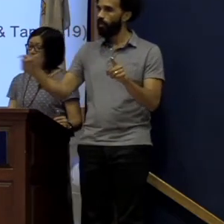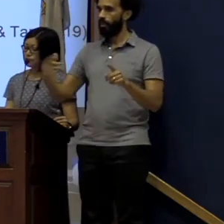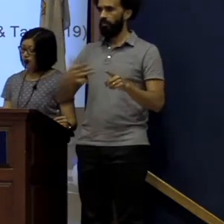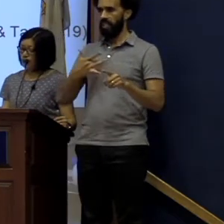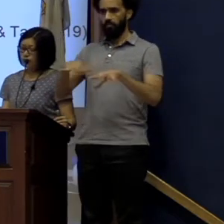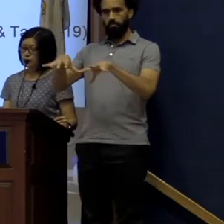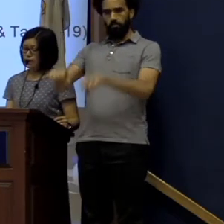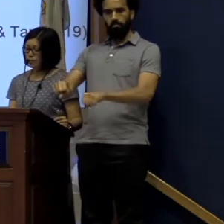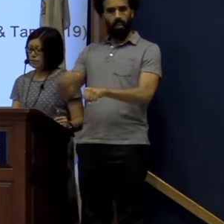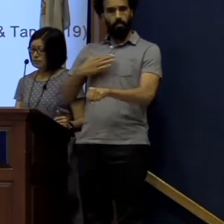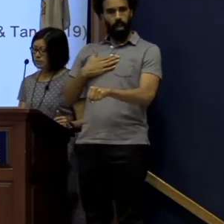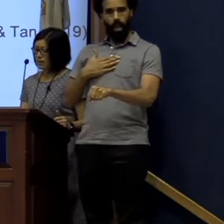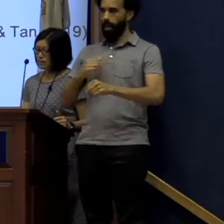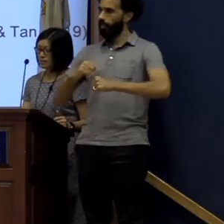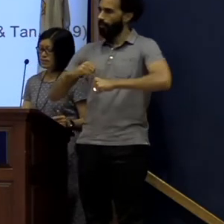rightful STEM doers with STEM expertise